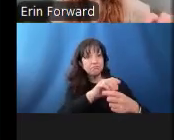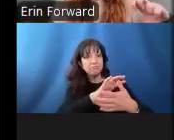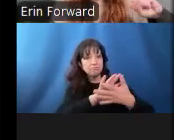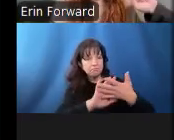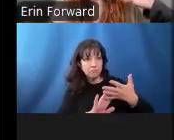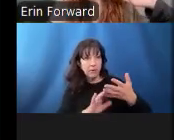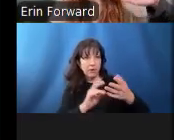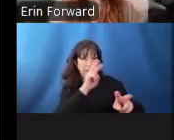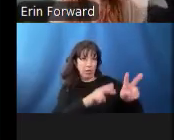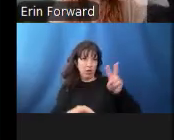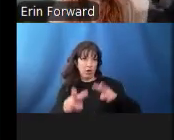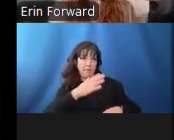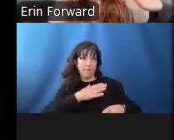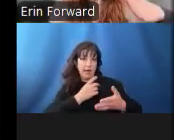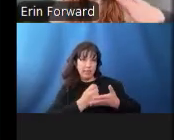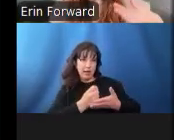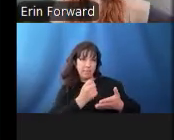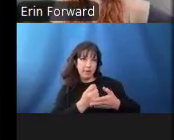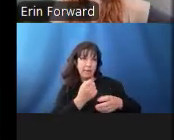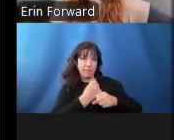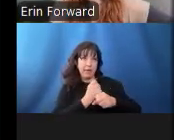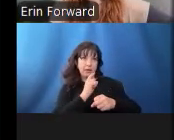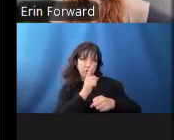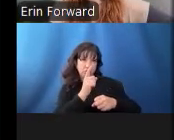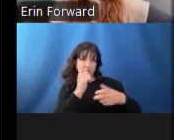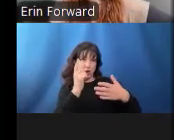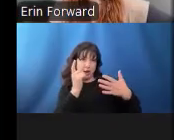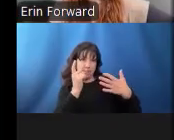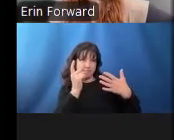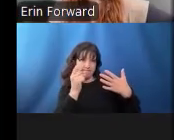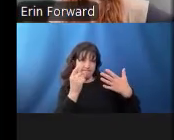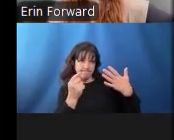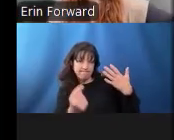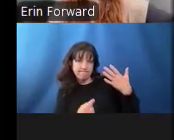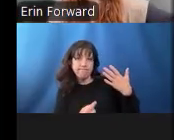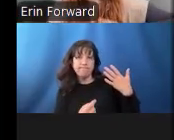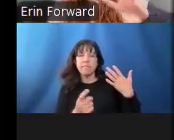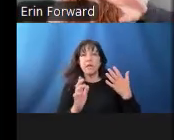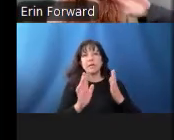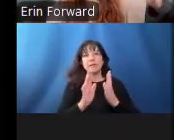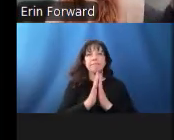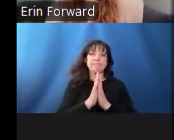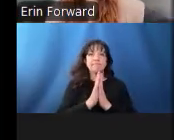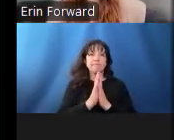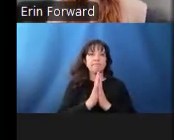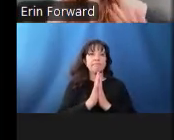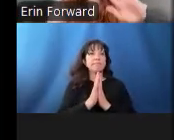at my therapy, I like to make sure that I am monitoring it and